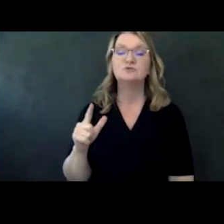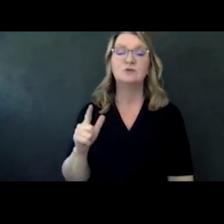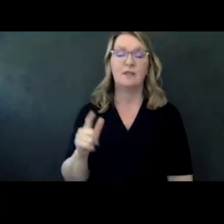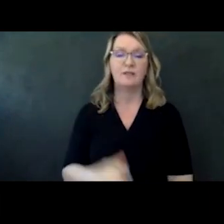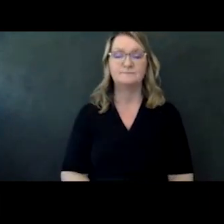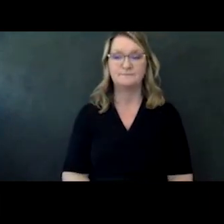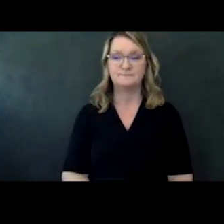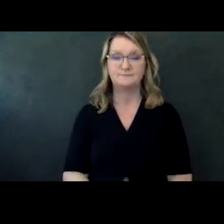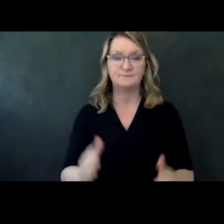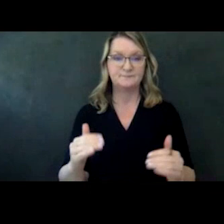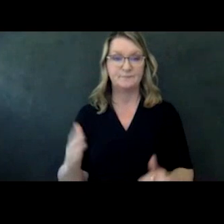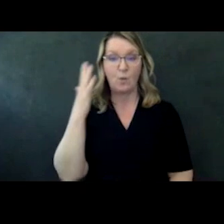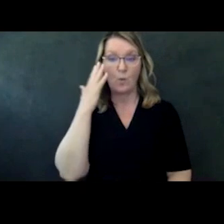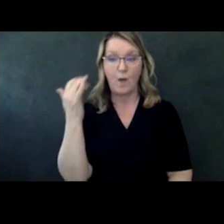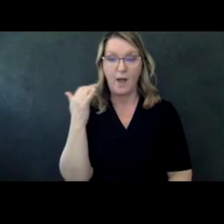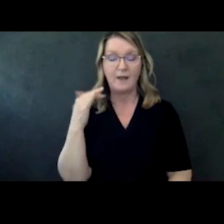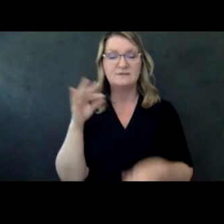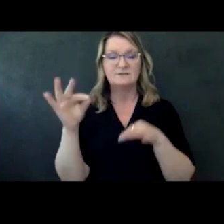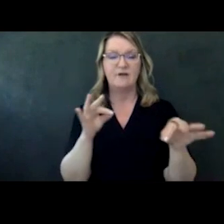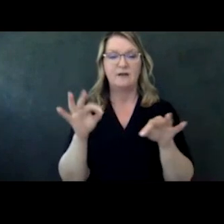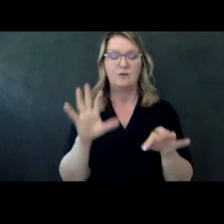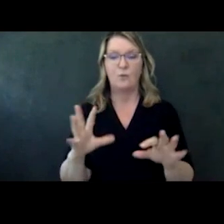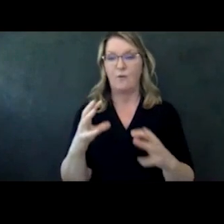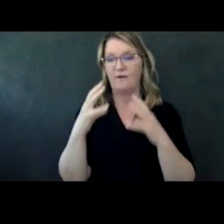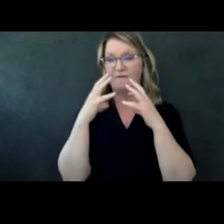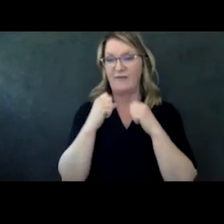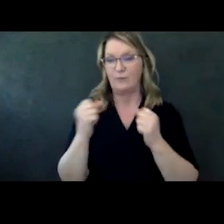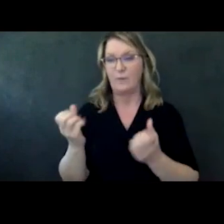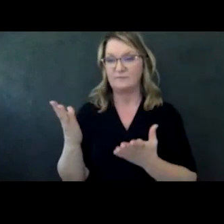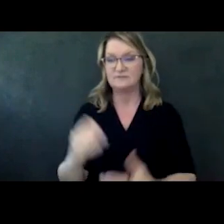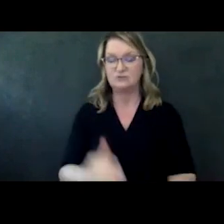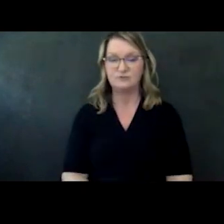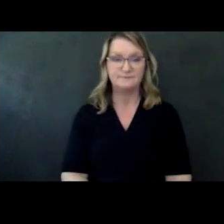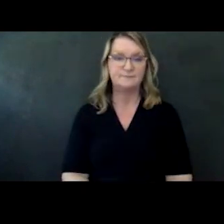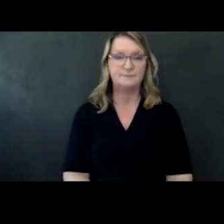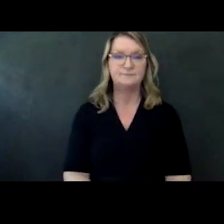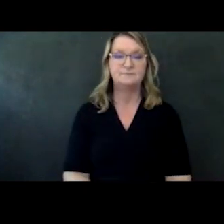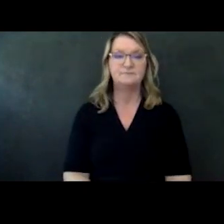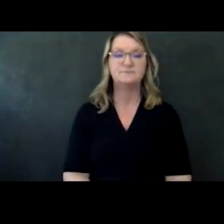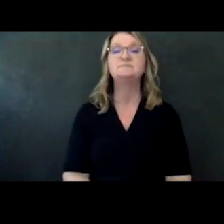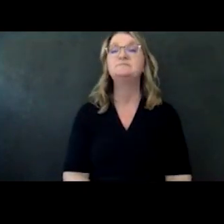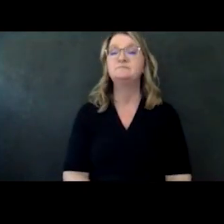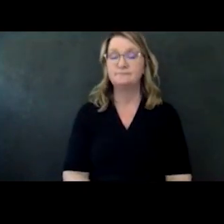your value proposition? Now that you've taken time to reflect on what makes your project and